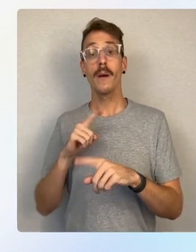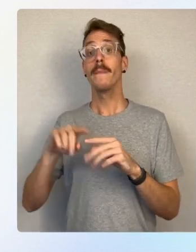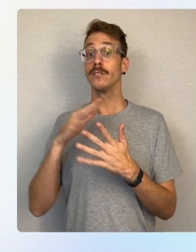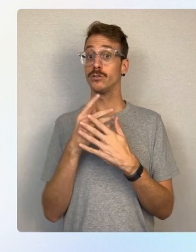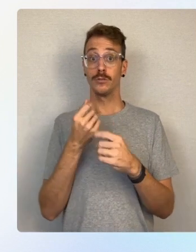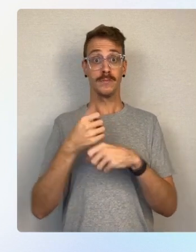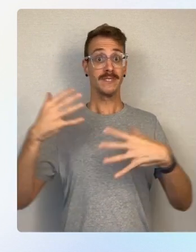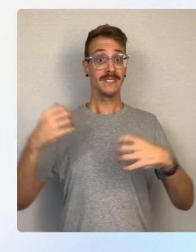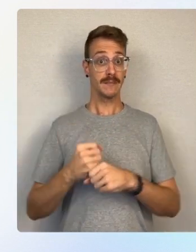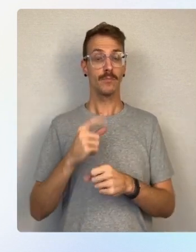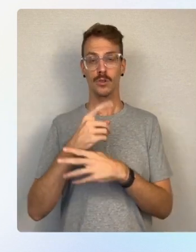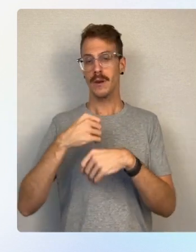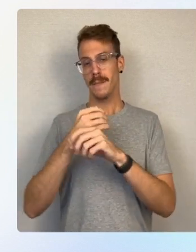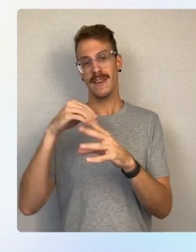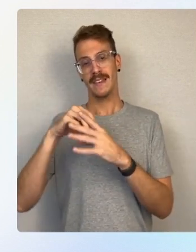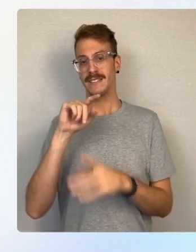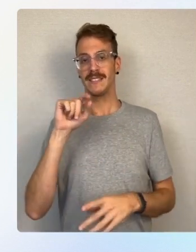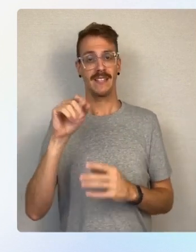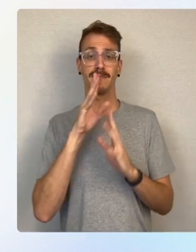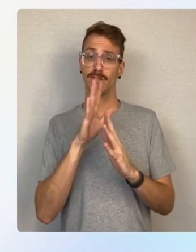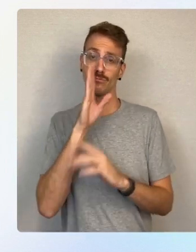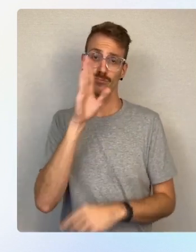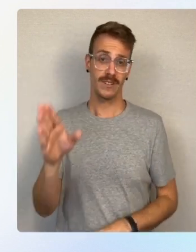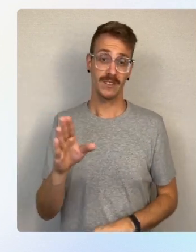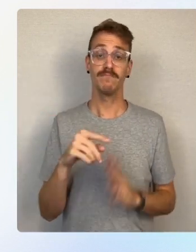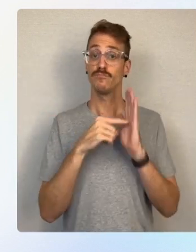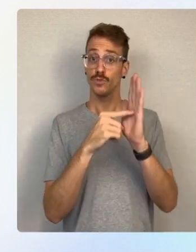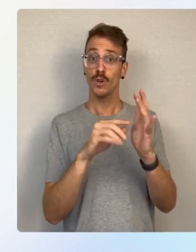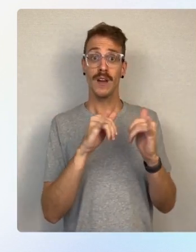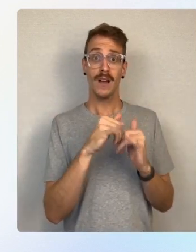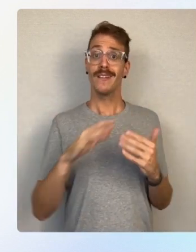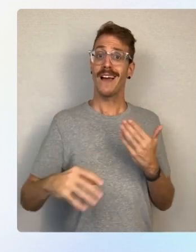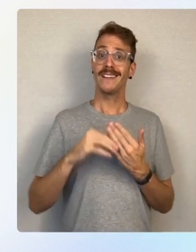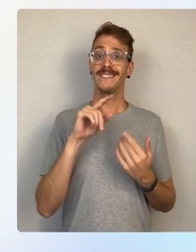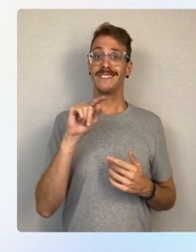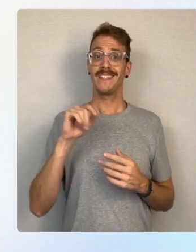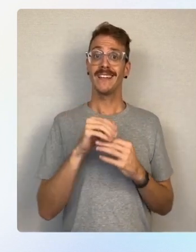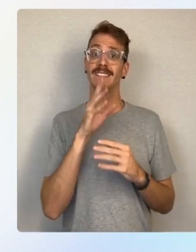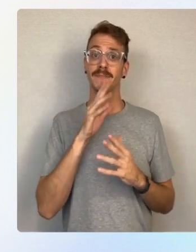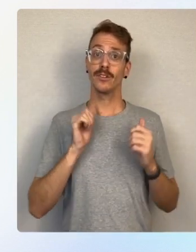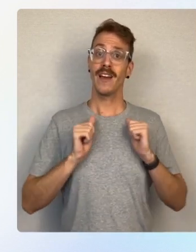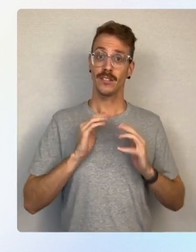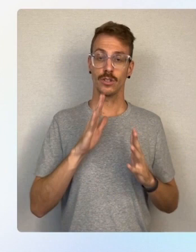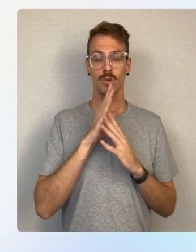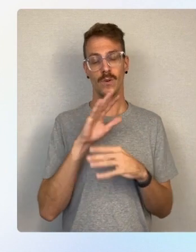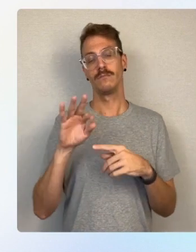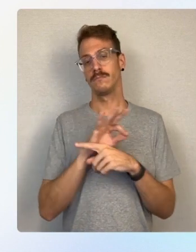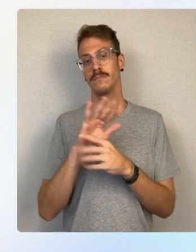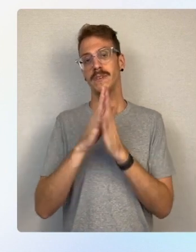But to simplify things, you can create one in a TTS speaker directly. To demonstrate this, let's add a TTS speaker actor